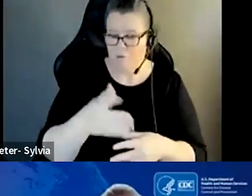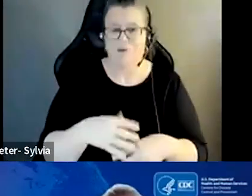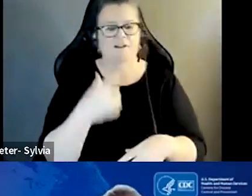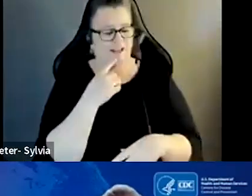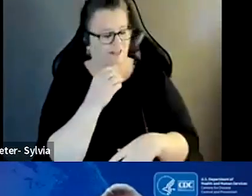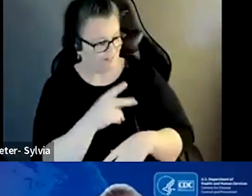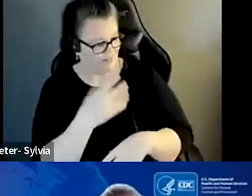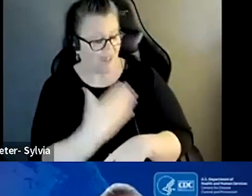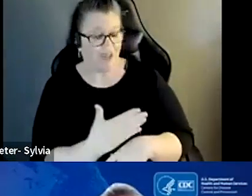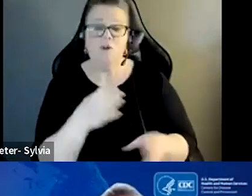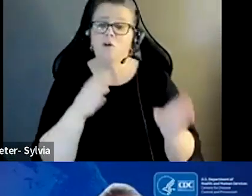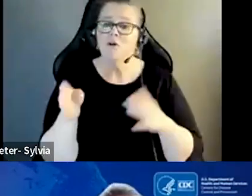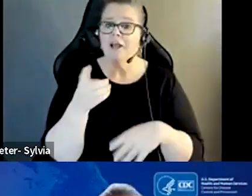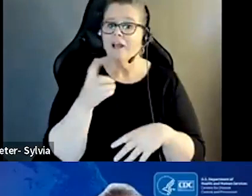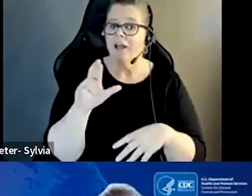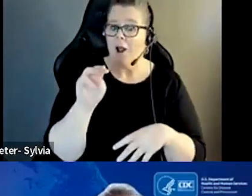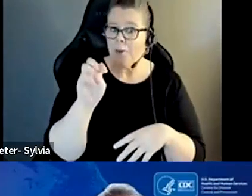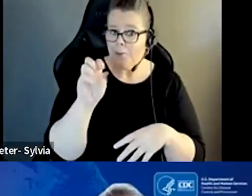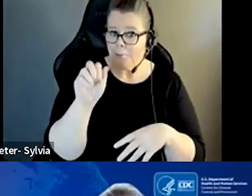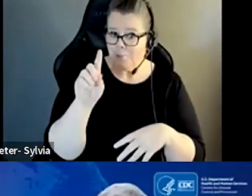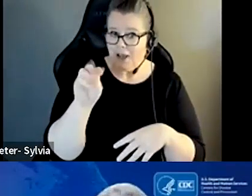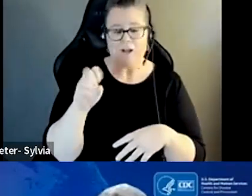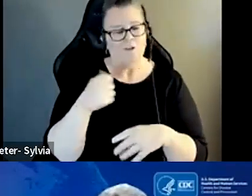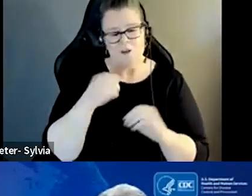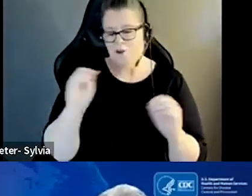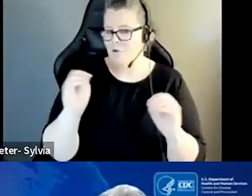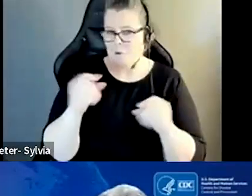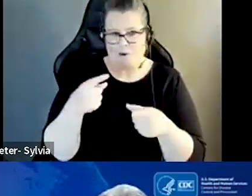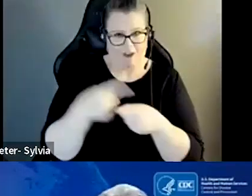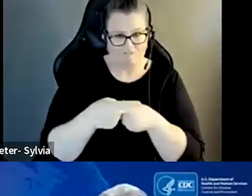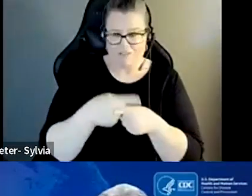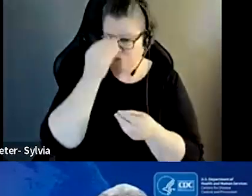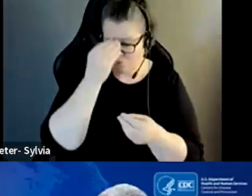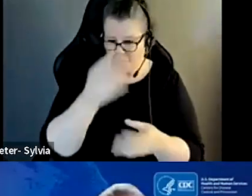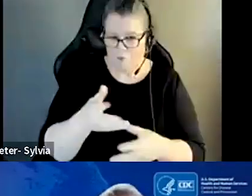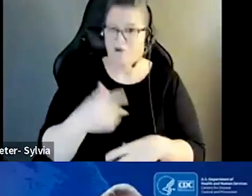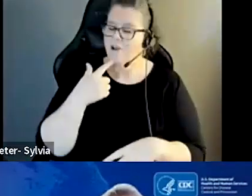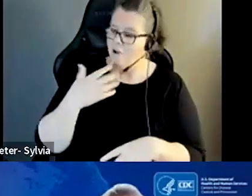Good morning, I'm Dr. Rhonda Medows. I have no conflicts. Good morning. Dr. Morita.